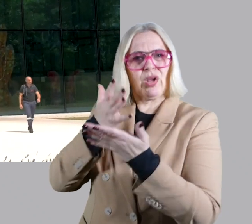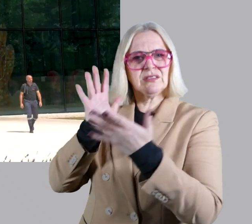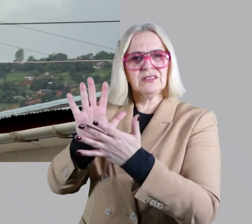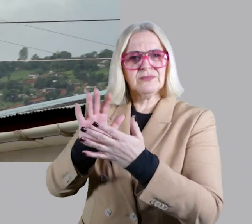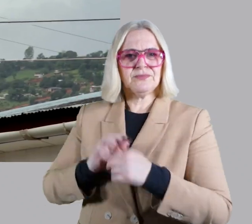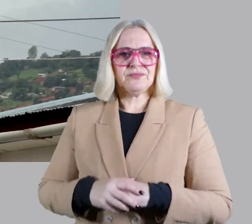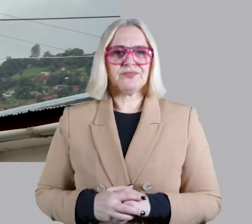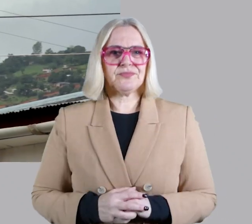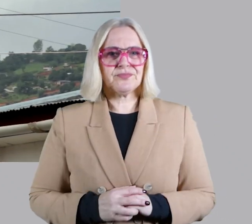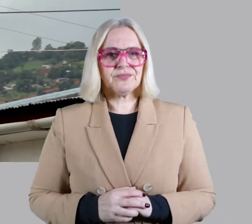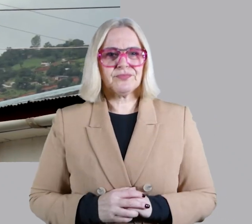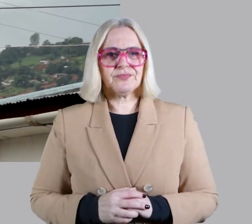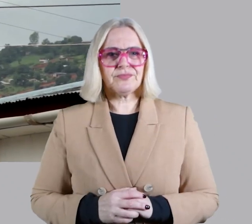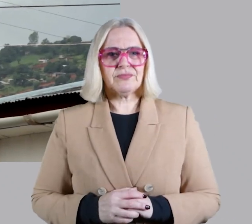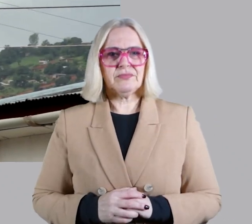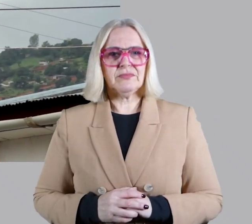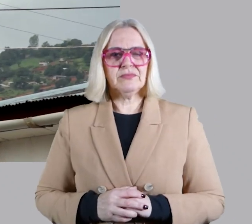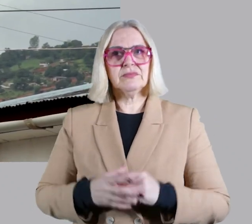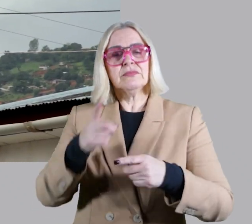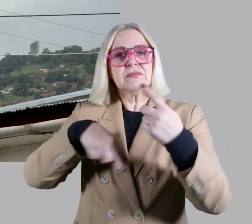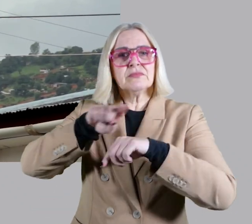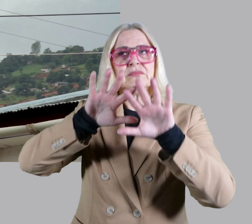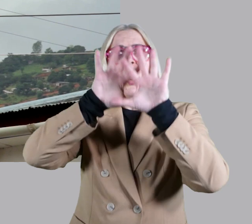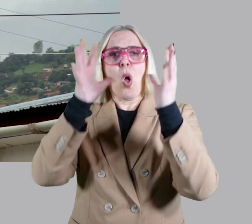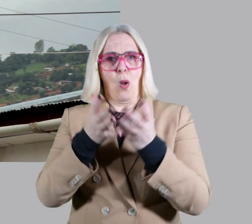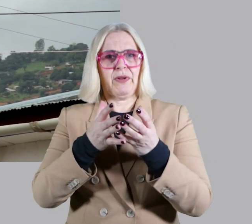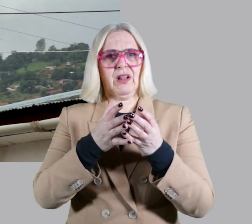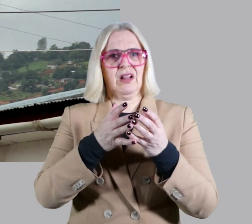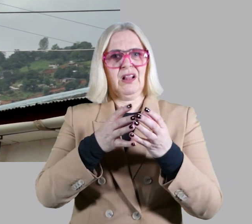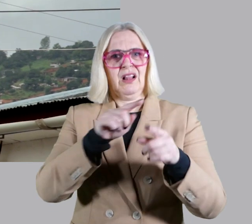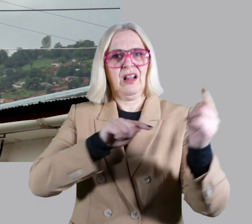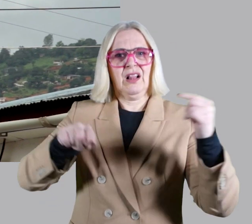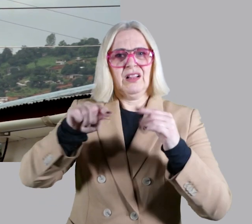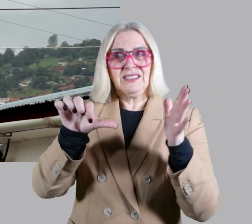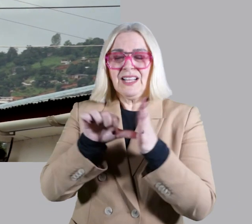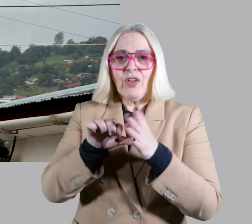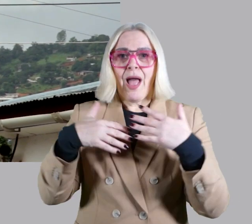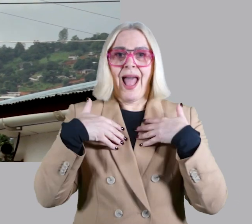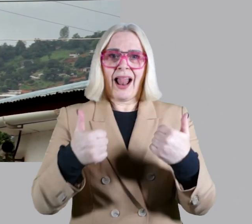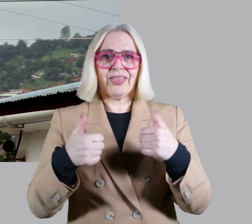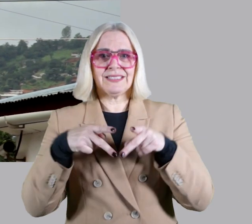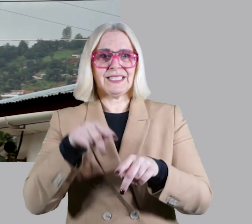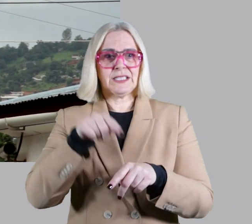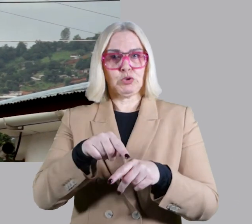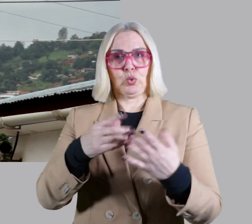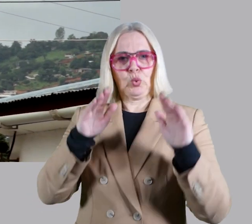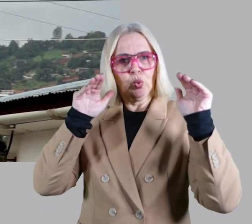or all these global platforms, then it's difficult for the health system to enhance it.